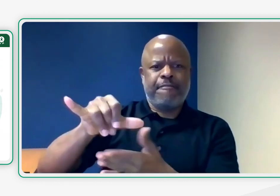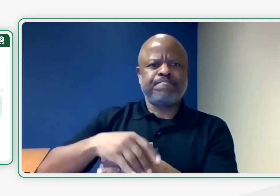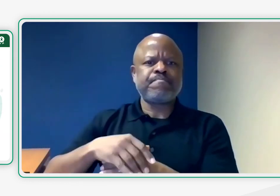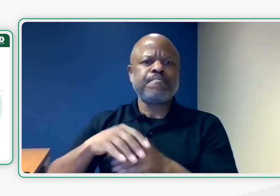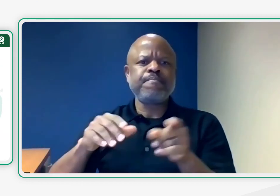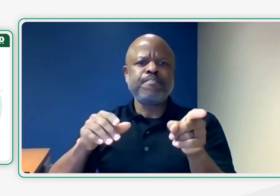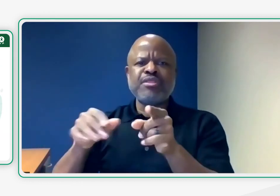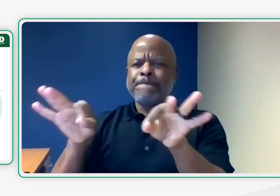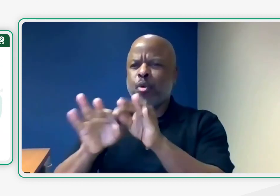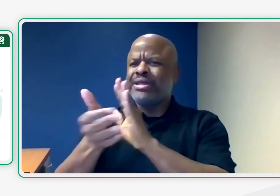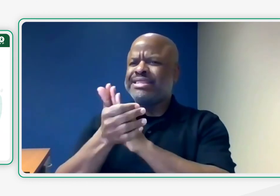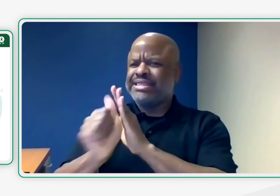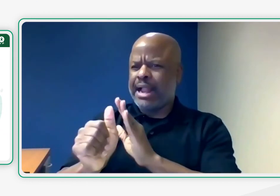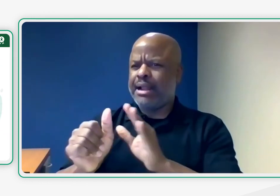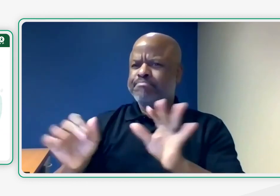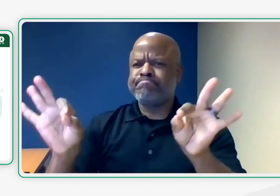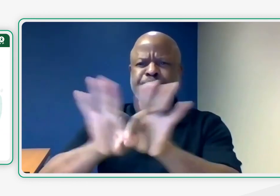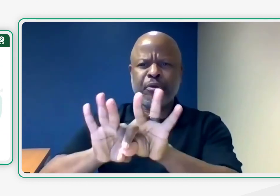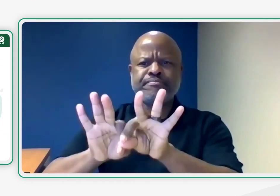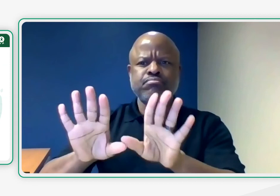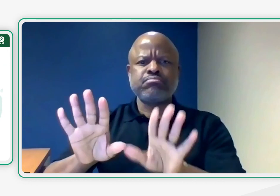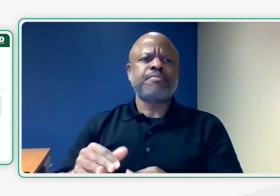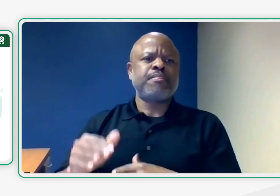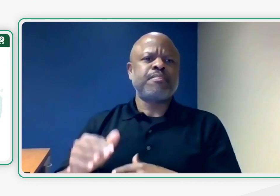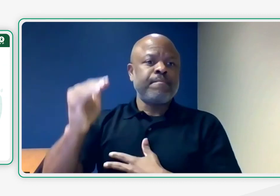Now, again, knowing this ratio is really important. And we did go over it last week.